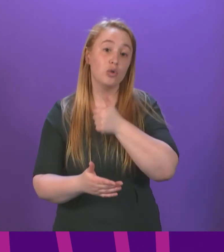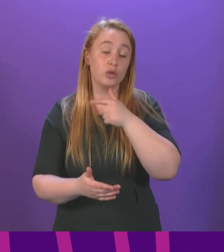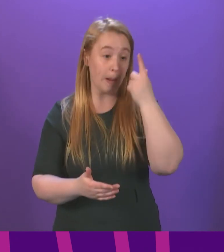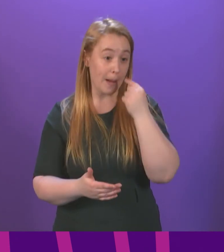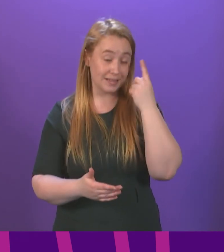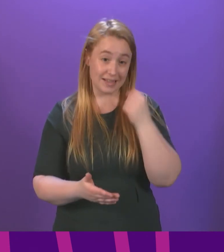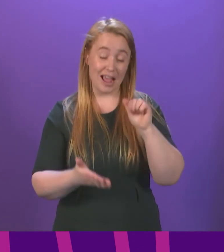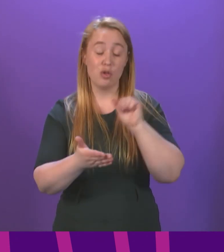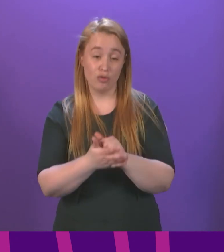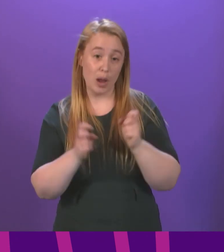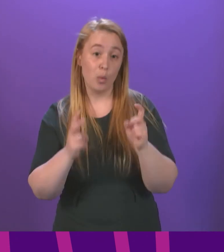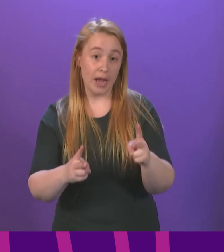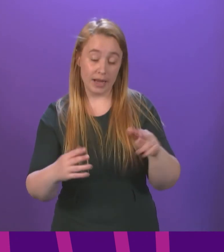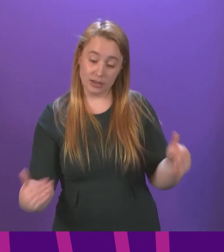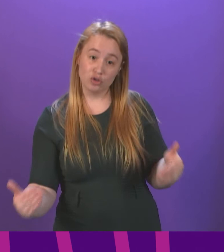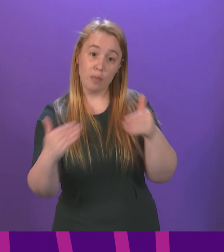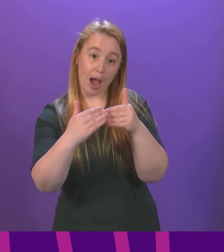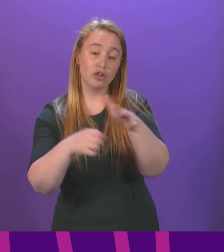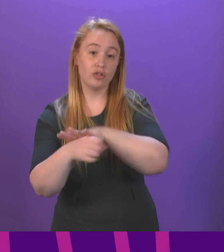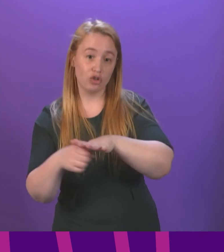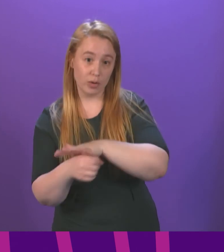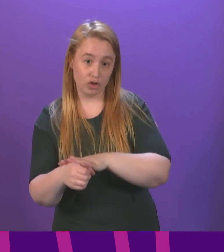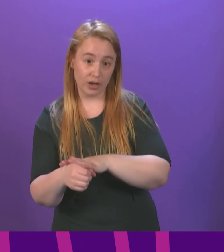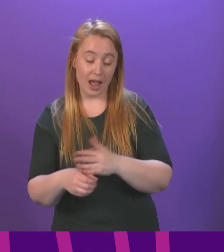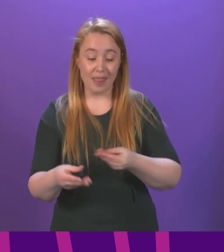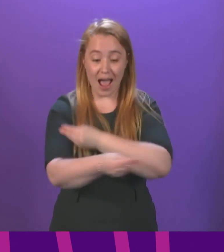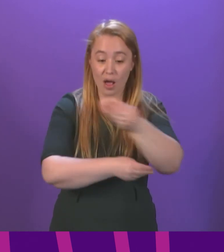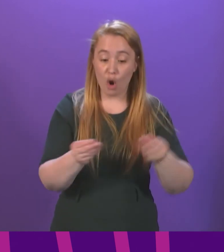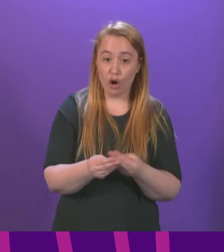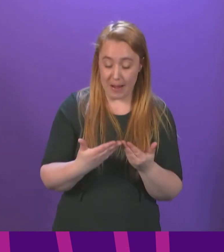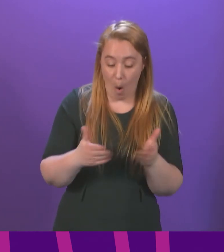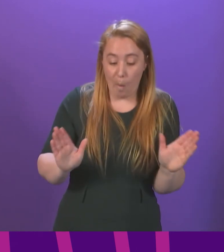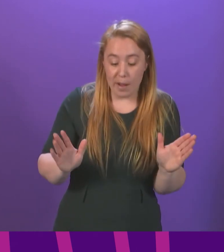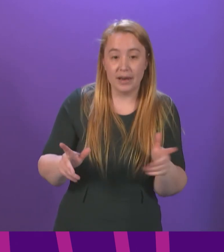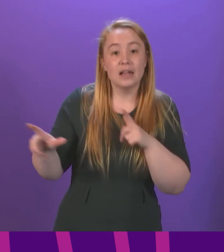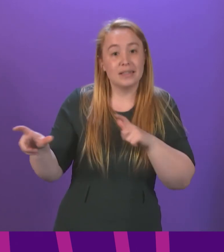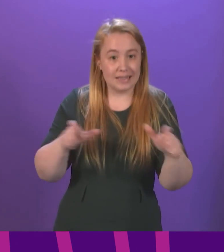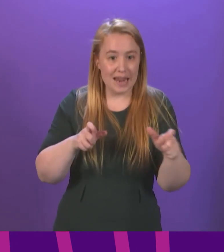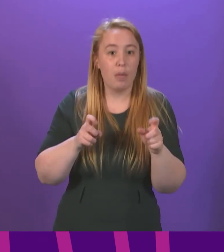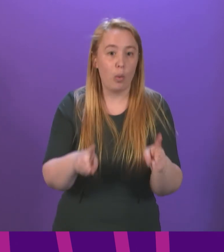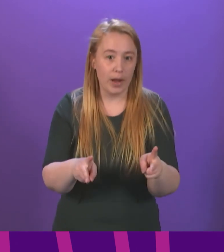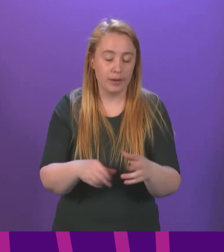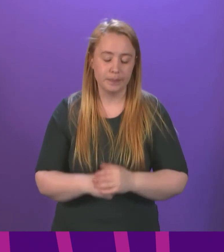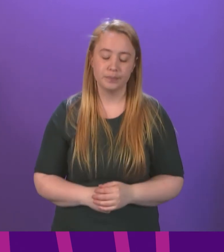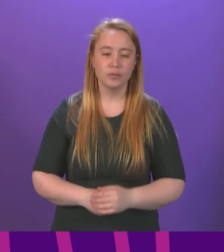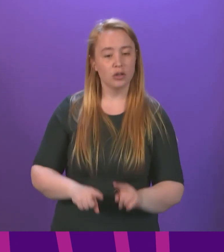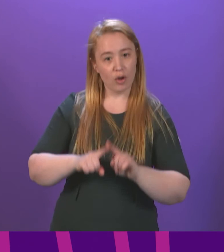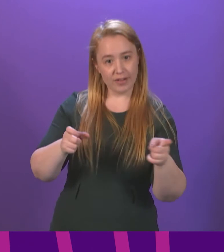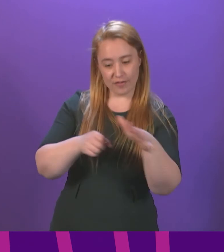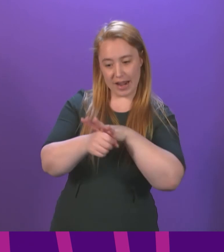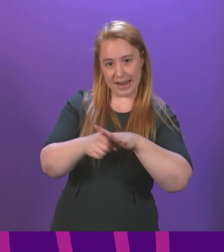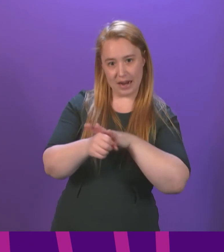in the most effective way, and so that we can open the economy in a sustainable way.